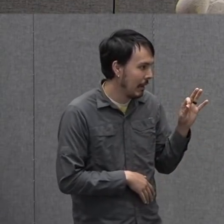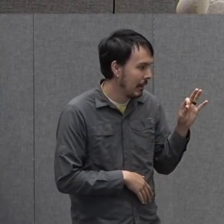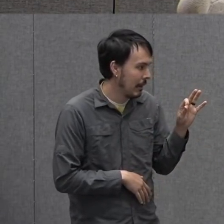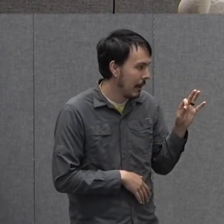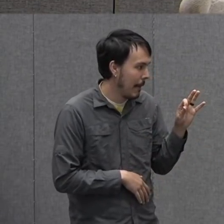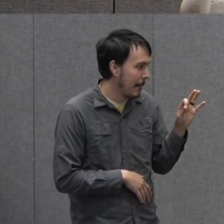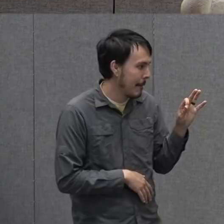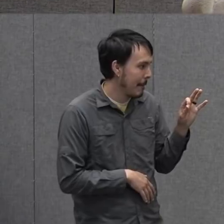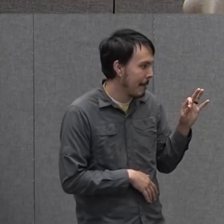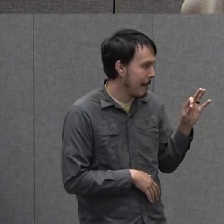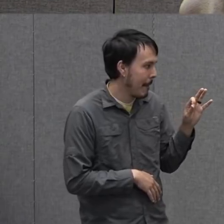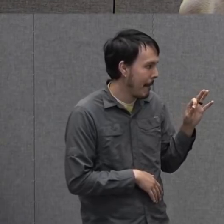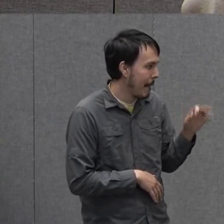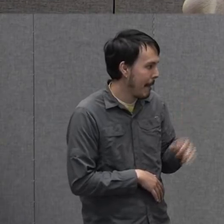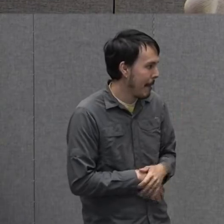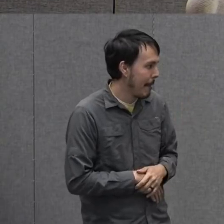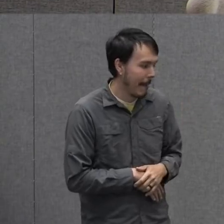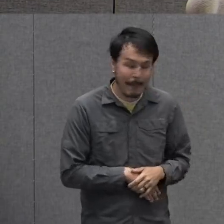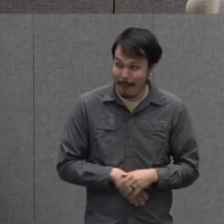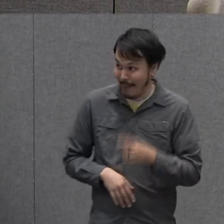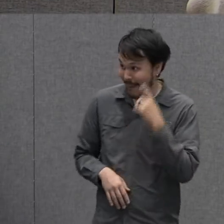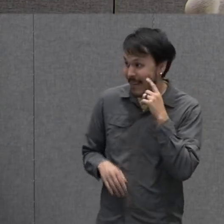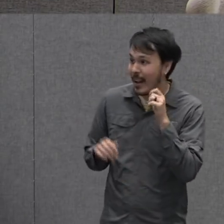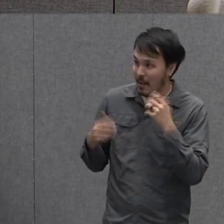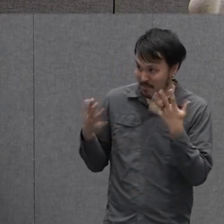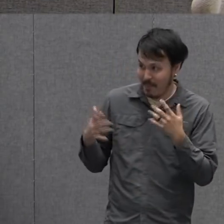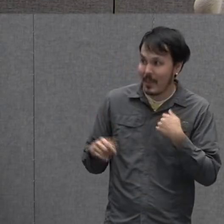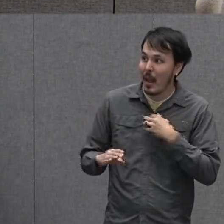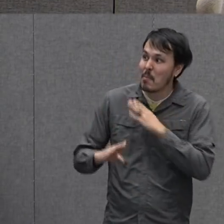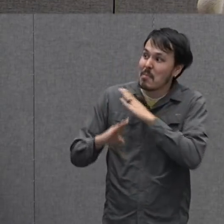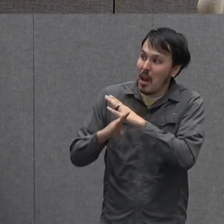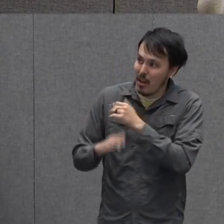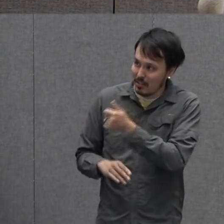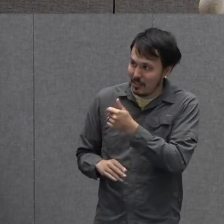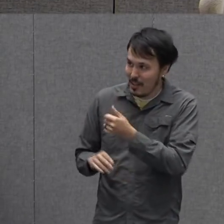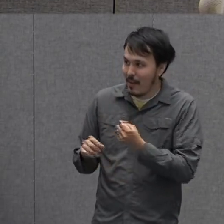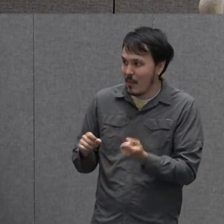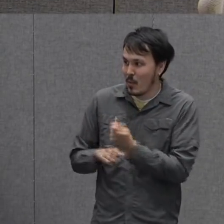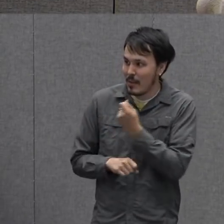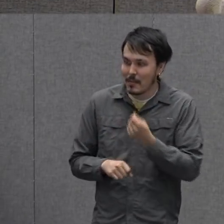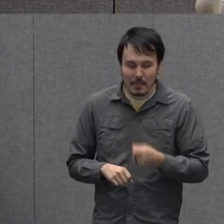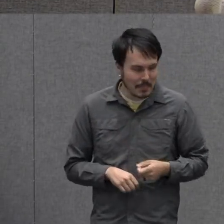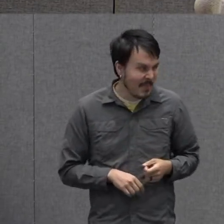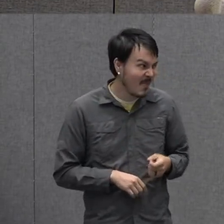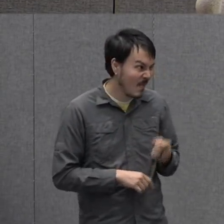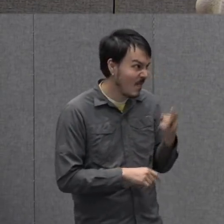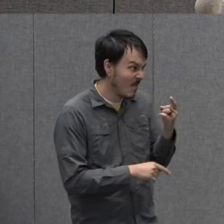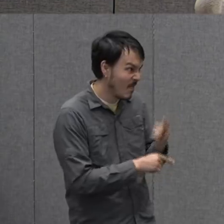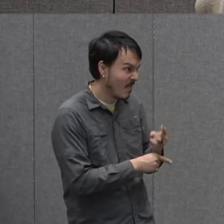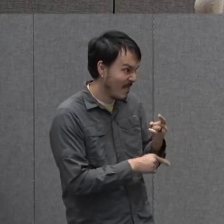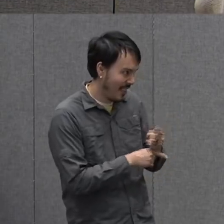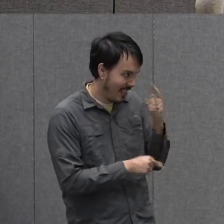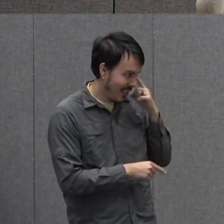[Obenchain] I still think I might have blocked you from being able to get a-- I think you might have, let's see, nine, hmm, I'm still thinkin'.